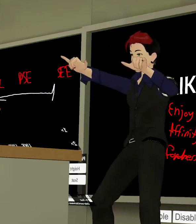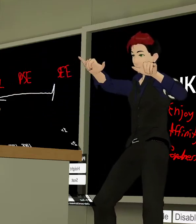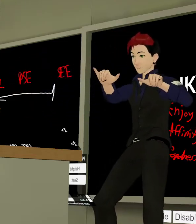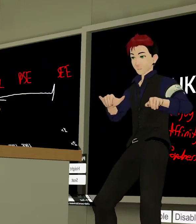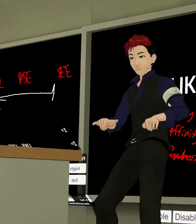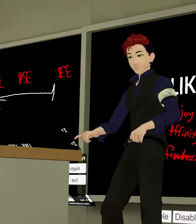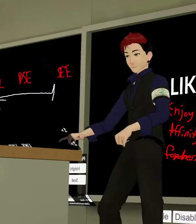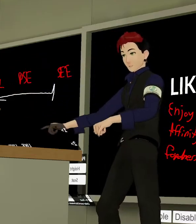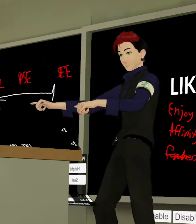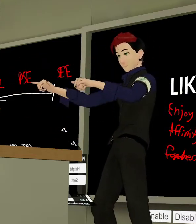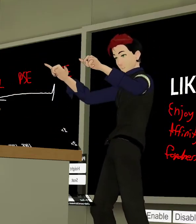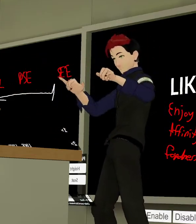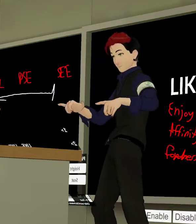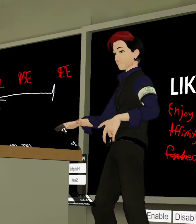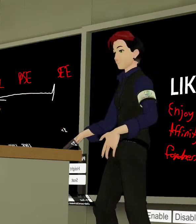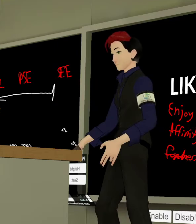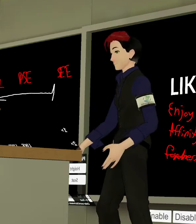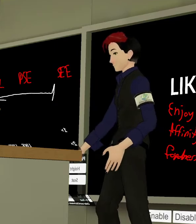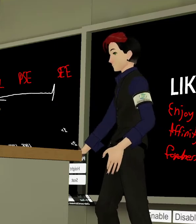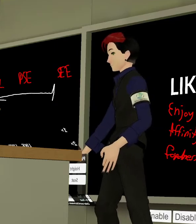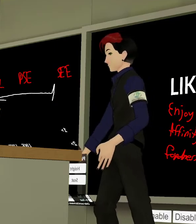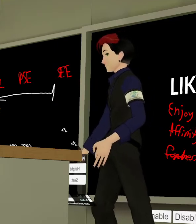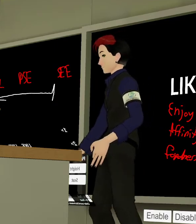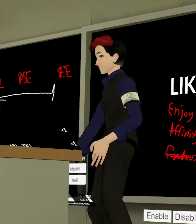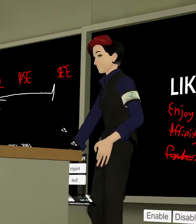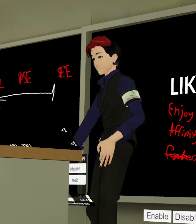everybody we're all the same